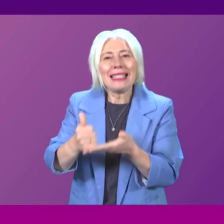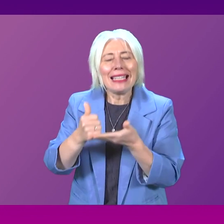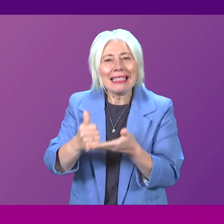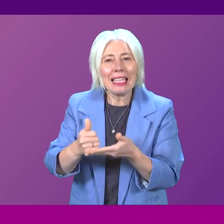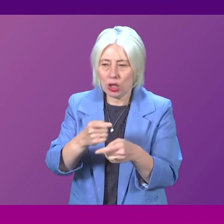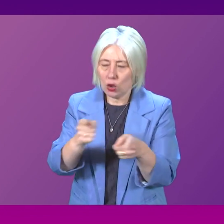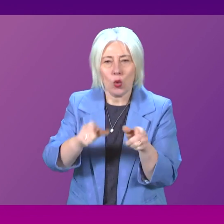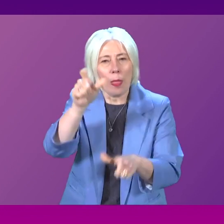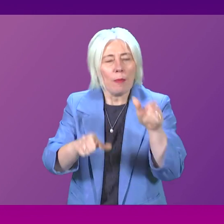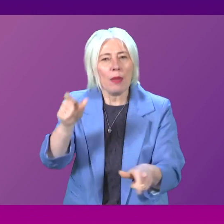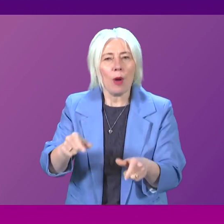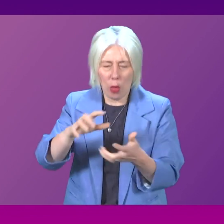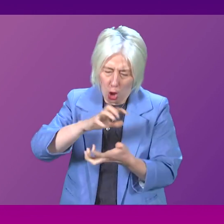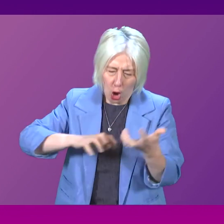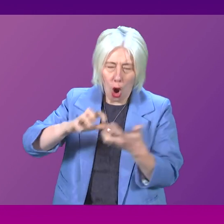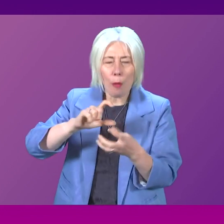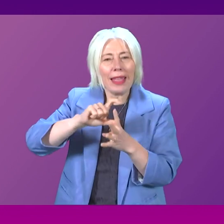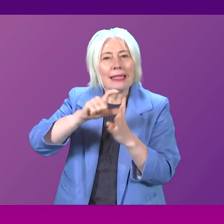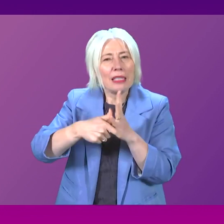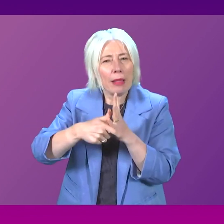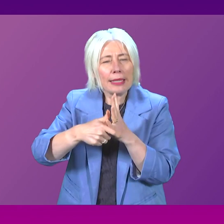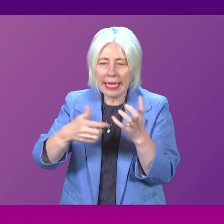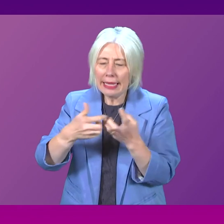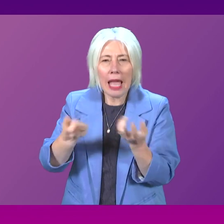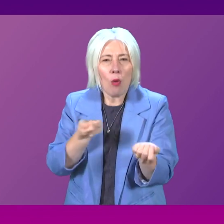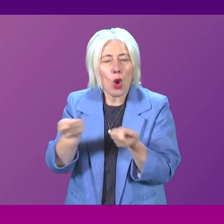with complex disabilities to cope with the cost of living crisis.